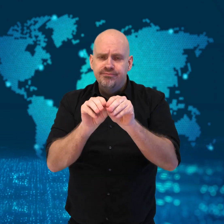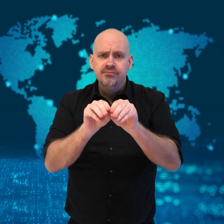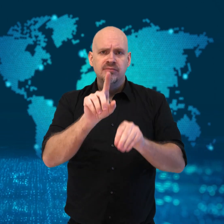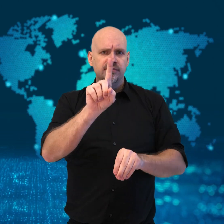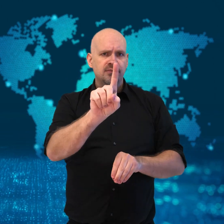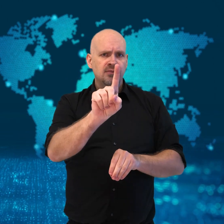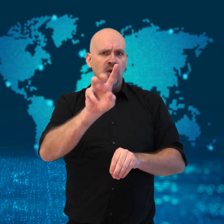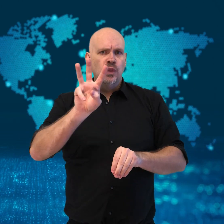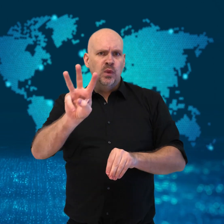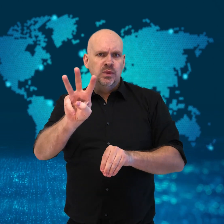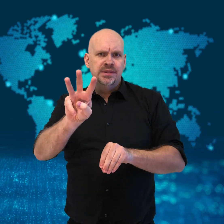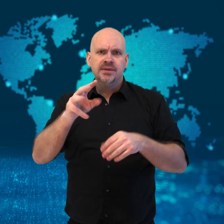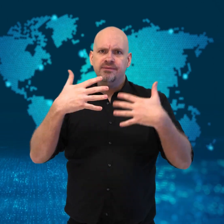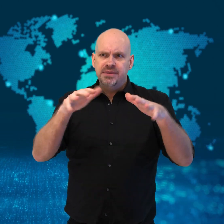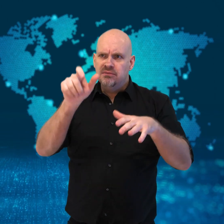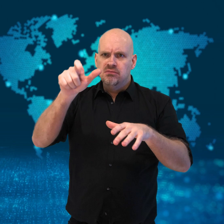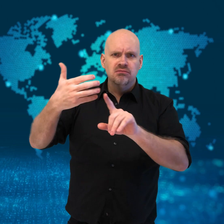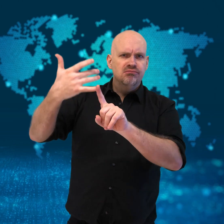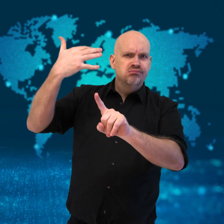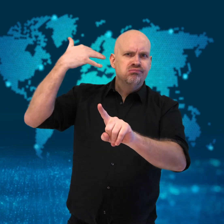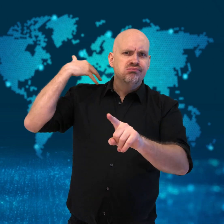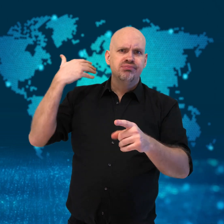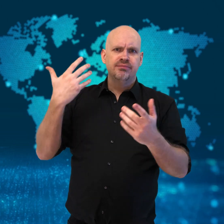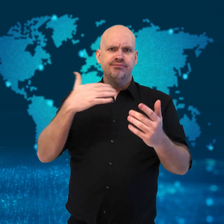connected to similar camps.